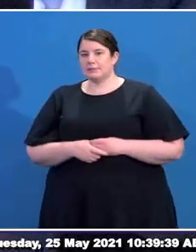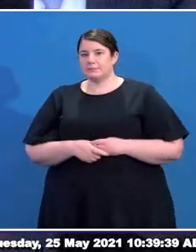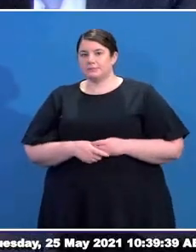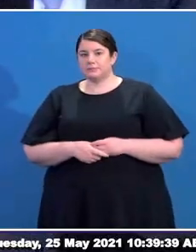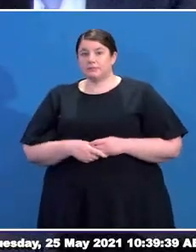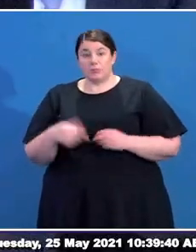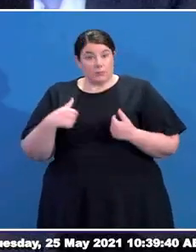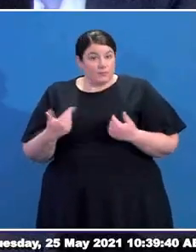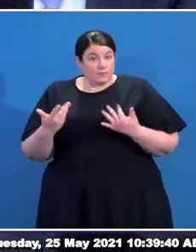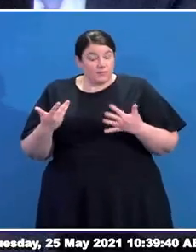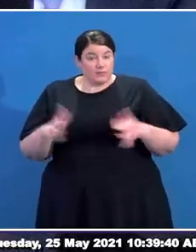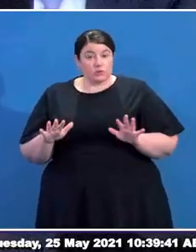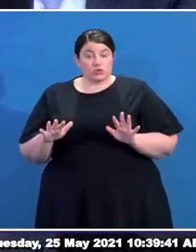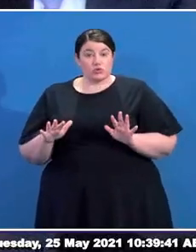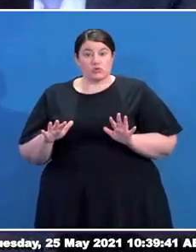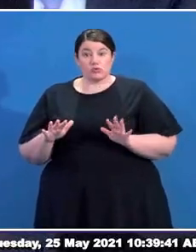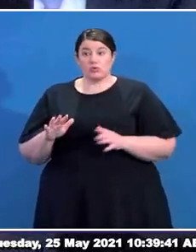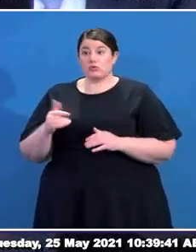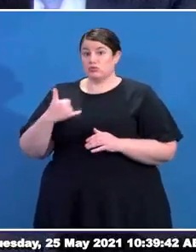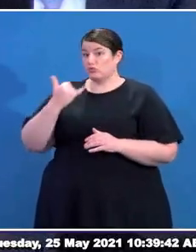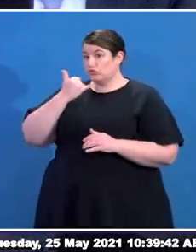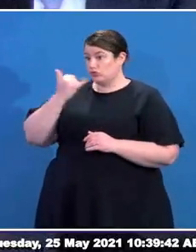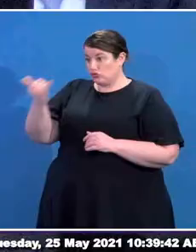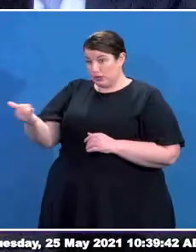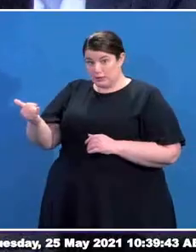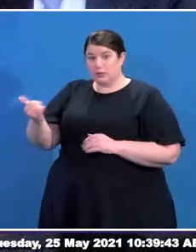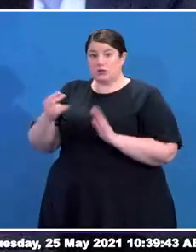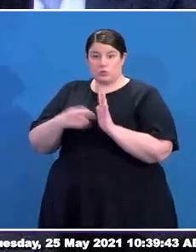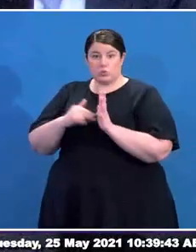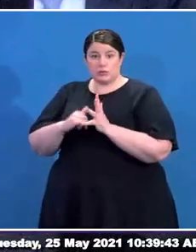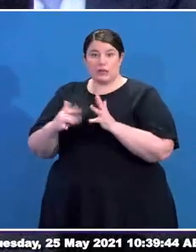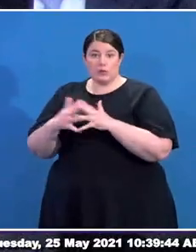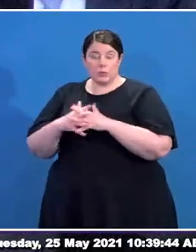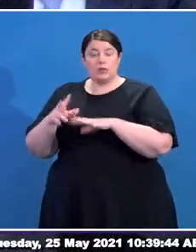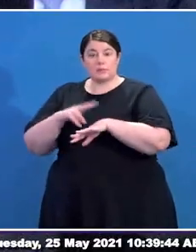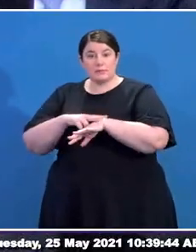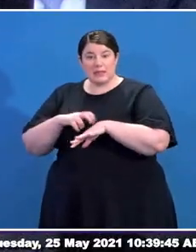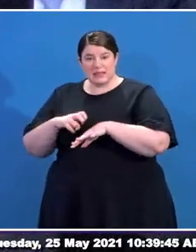I did make contact with the detective